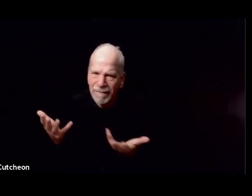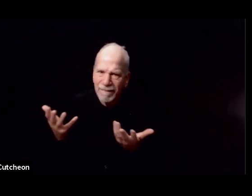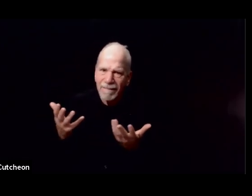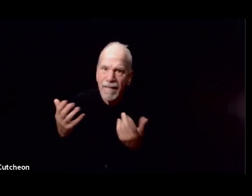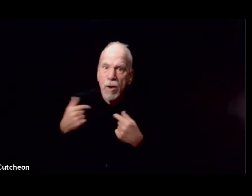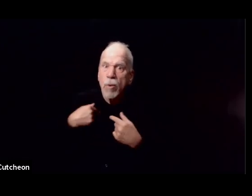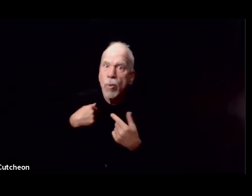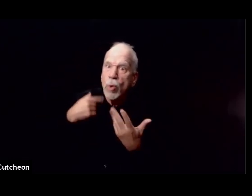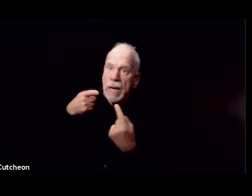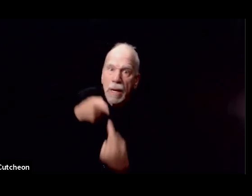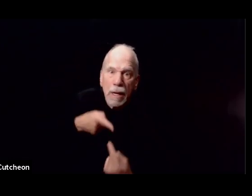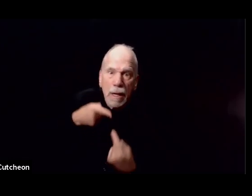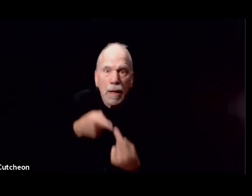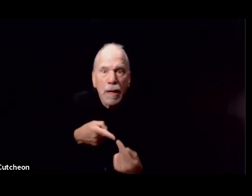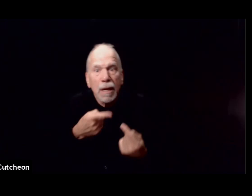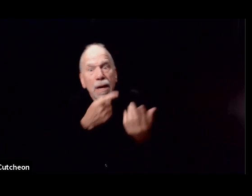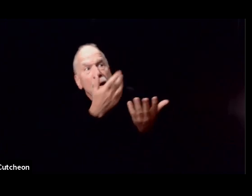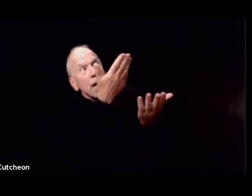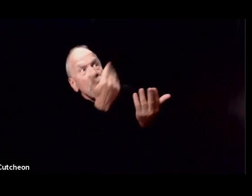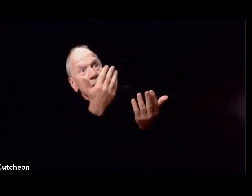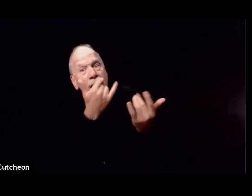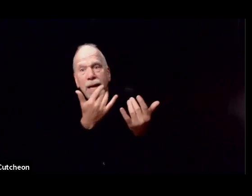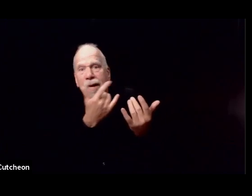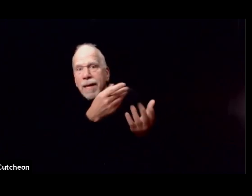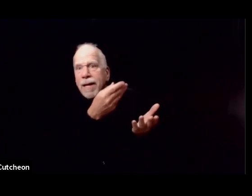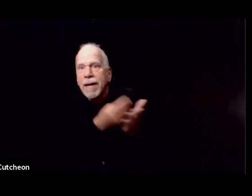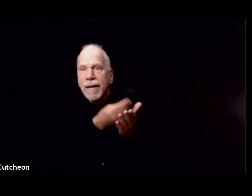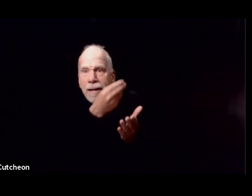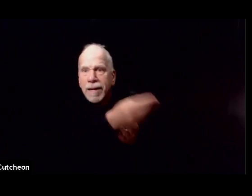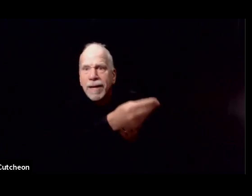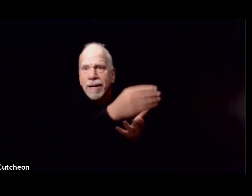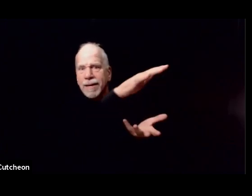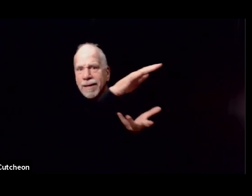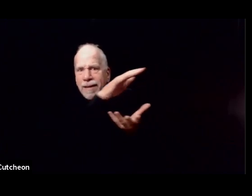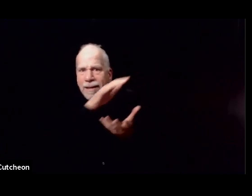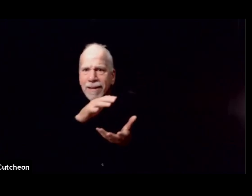protect our providers. We are seeing significant improvement in those